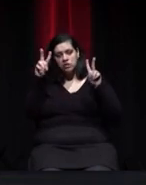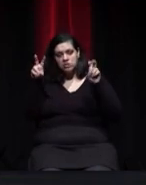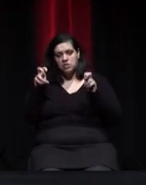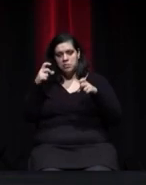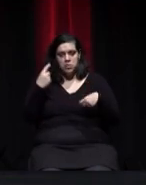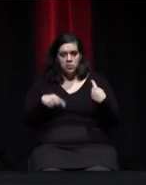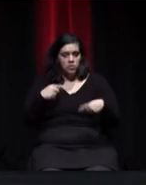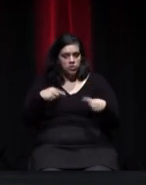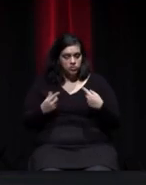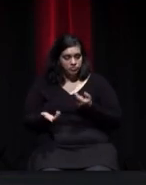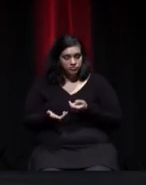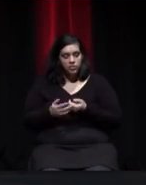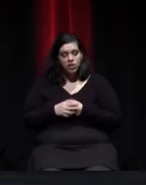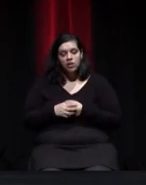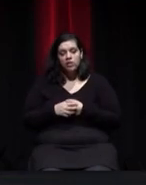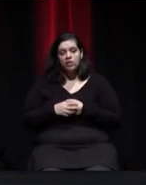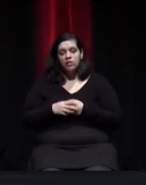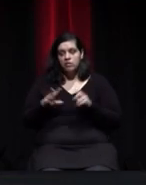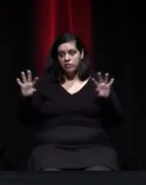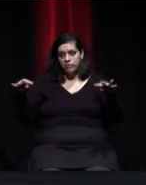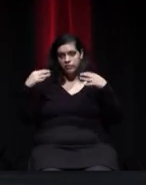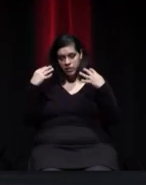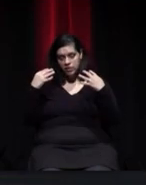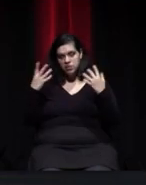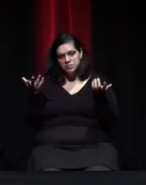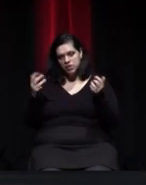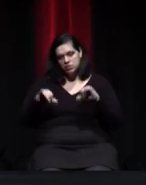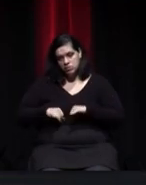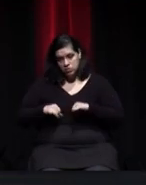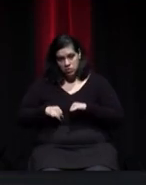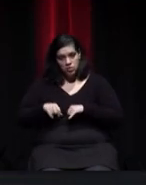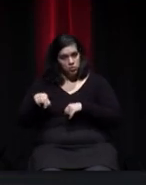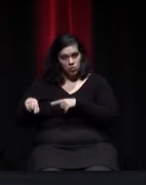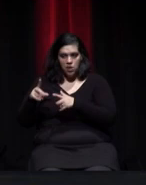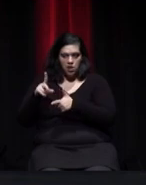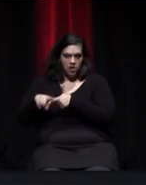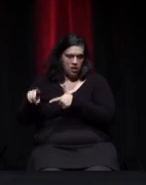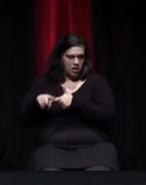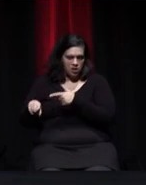Visibility and invisibility of certain forms of suffering aren't a political issue. No issue is,